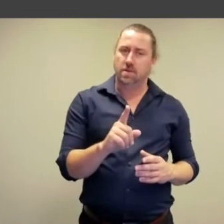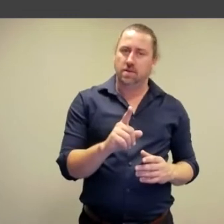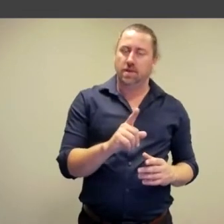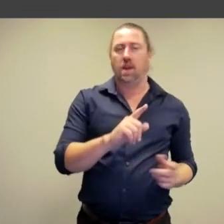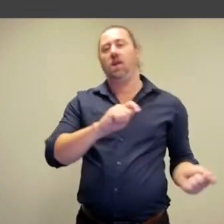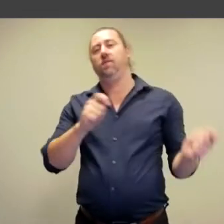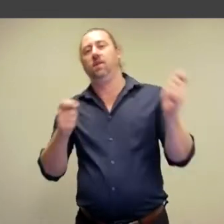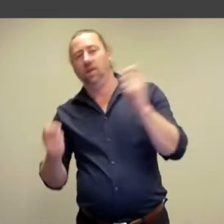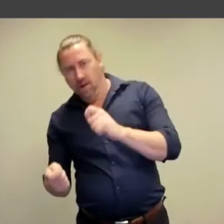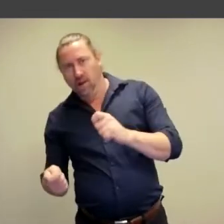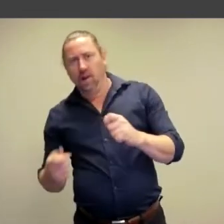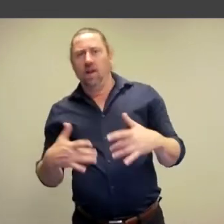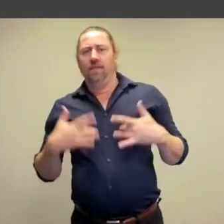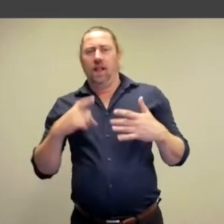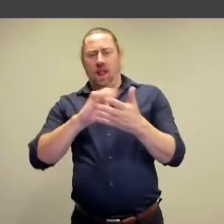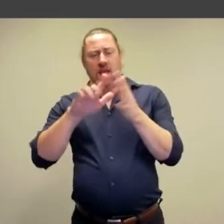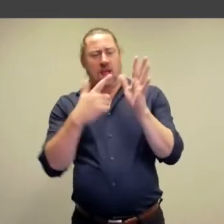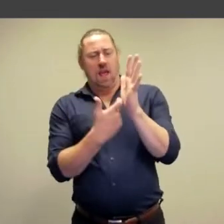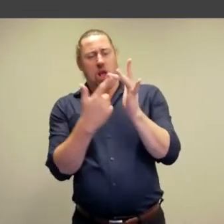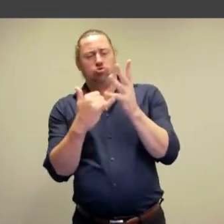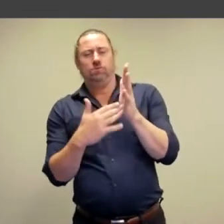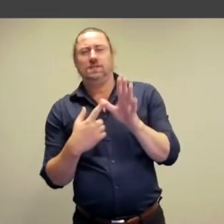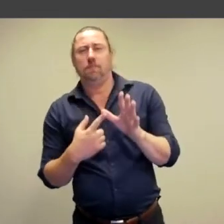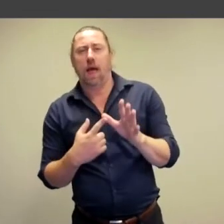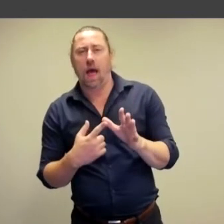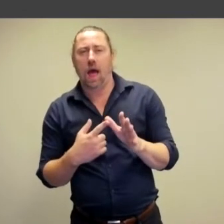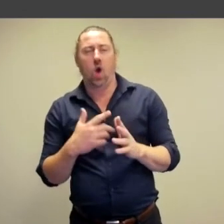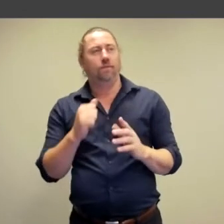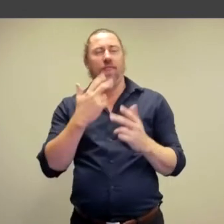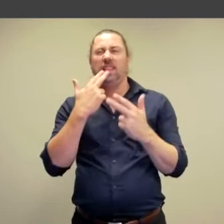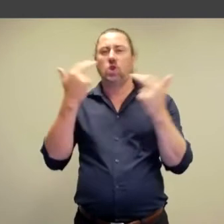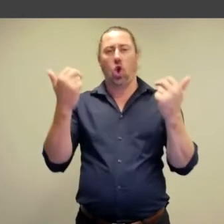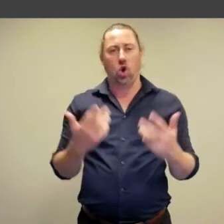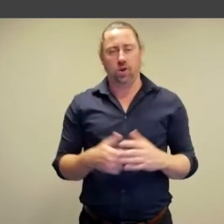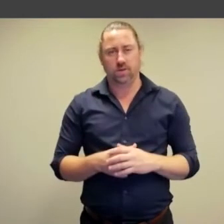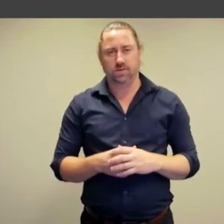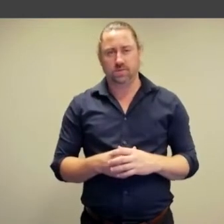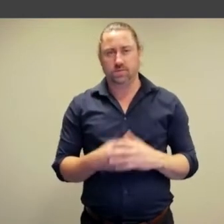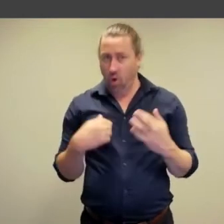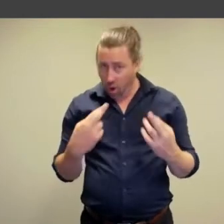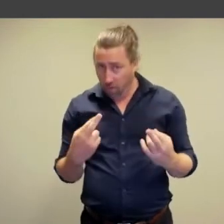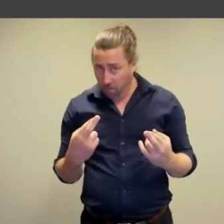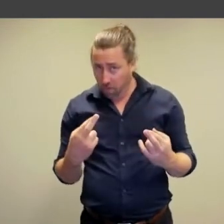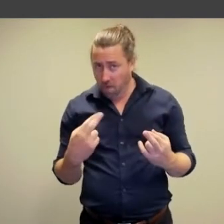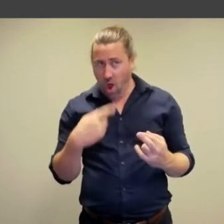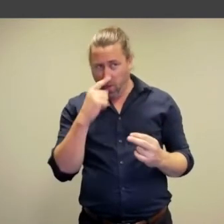overwhelming charisma of his